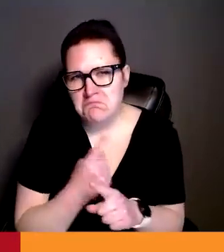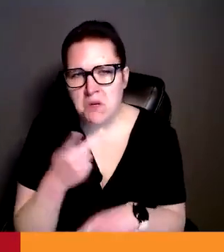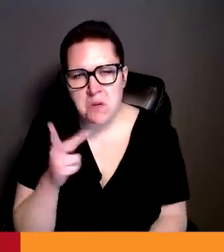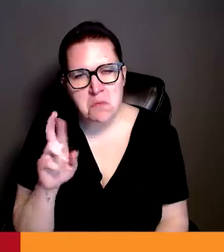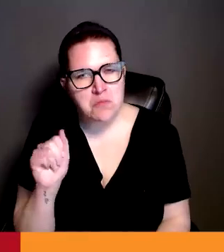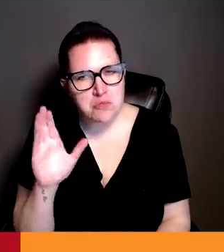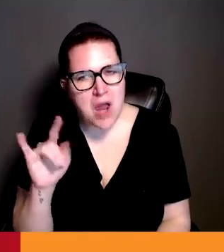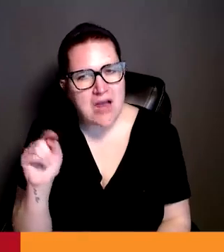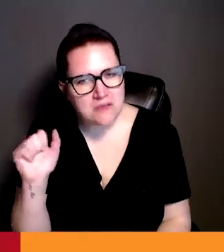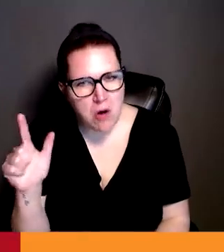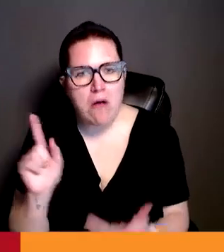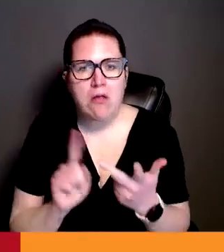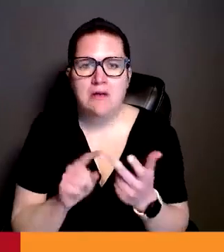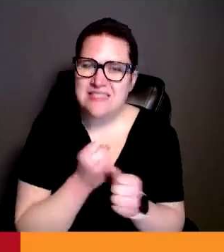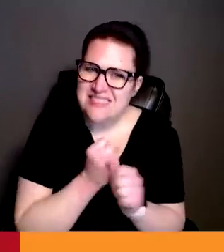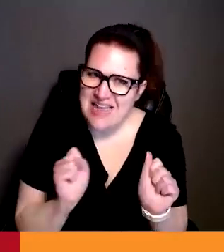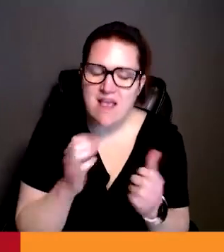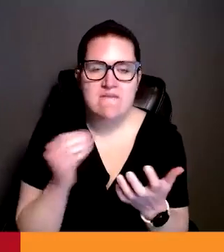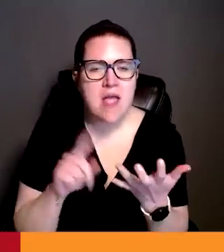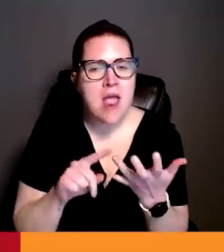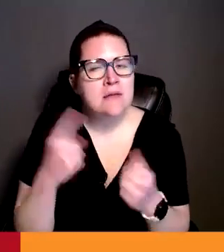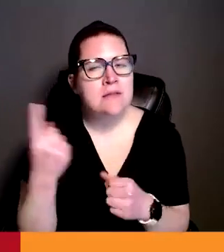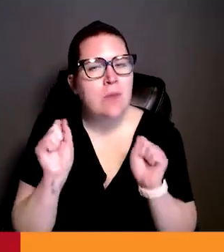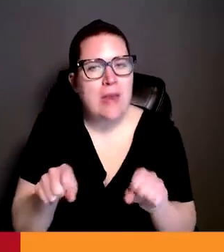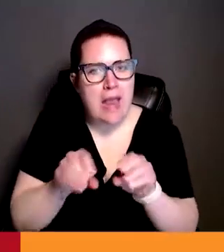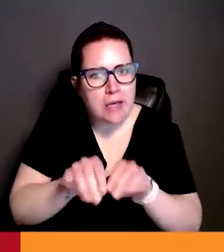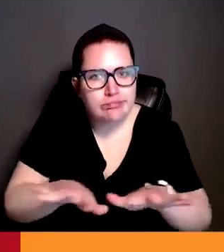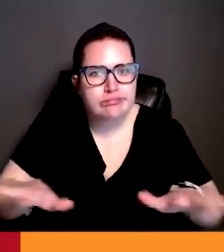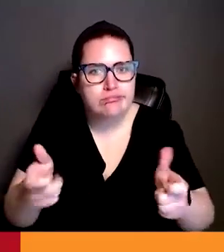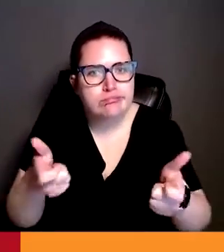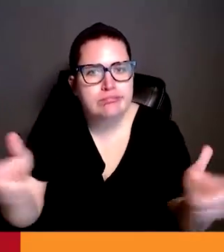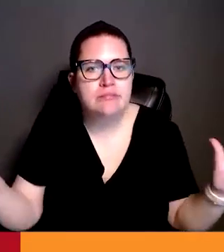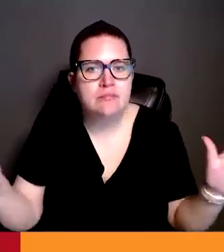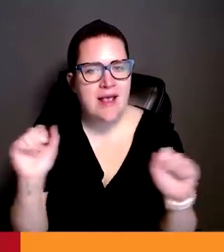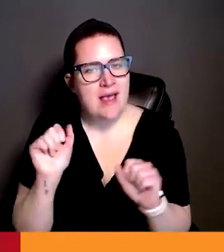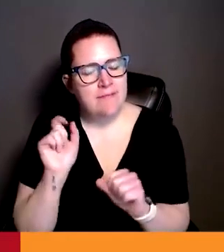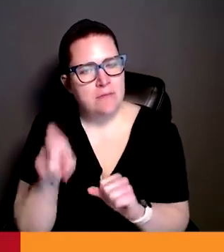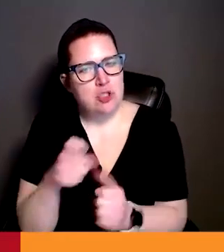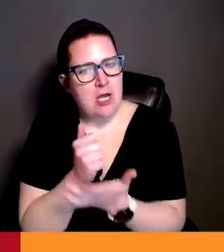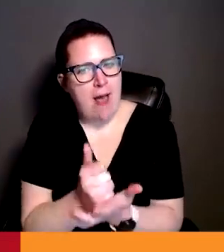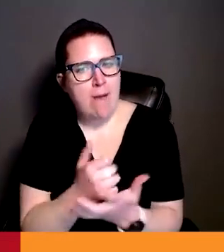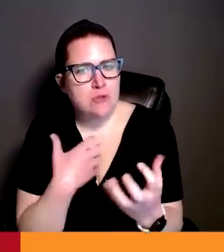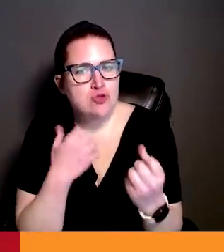They should strengthen caregiving in the home and the community, help meet growing demand for care without compromising quality.